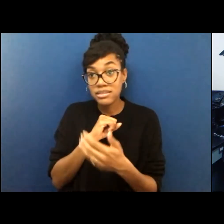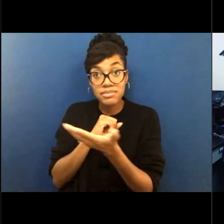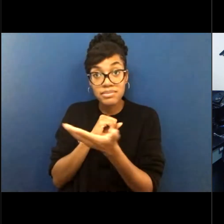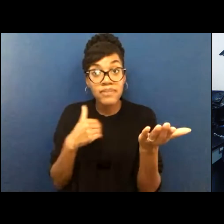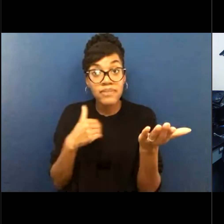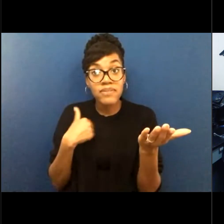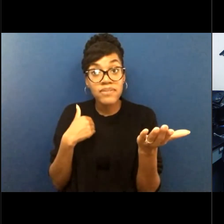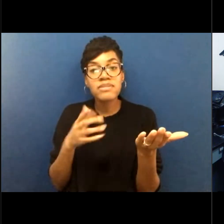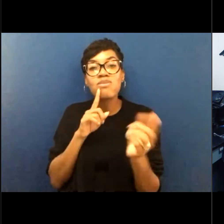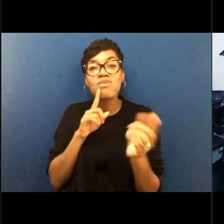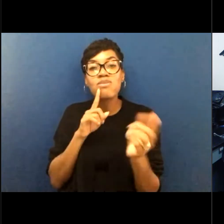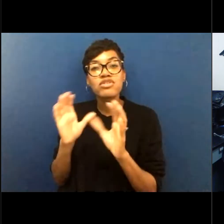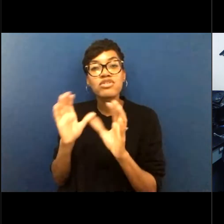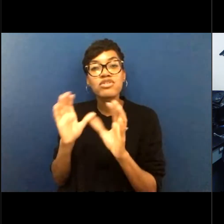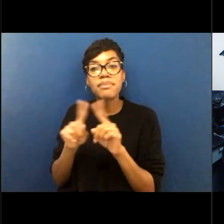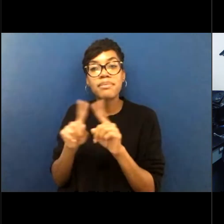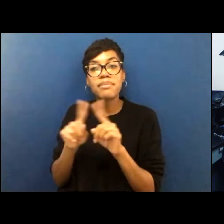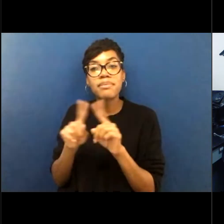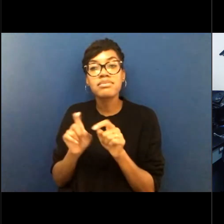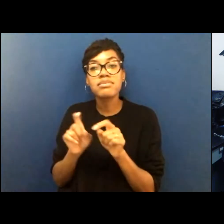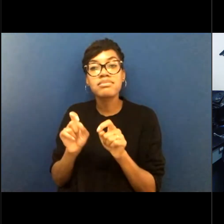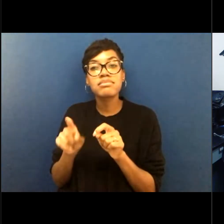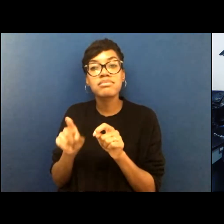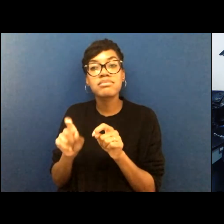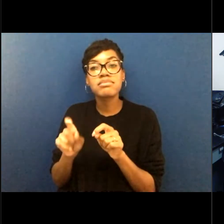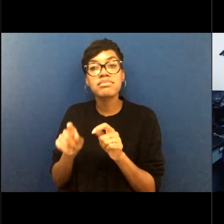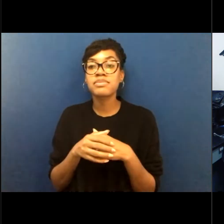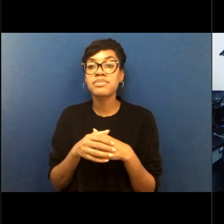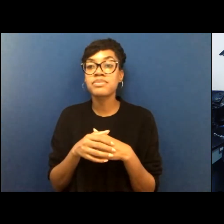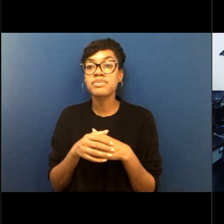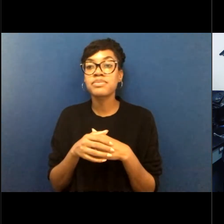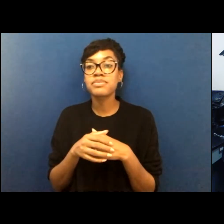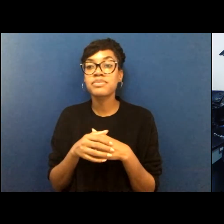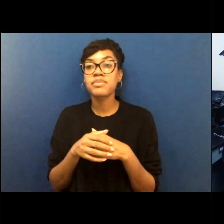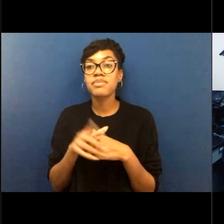Let's see, we have a bunch of people.